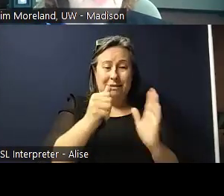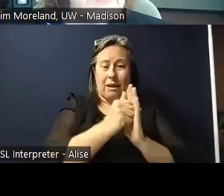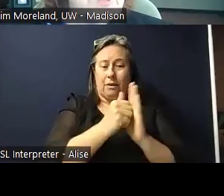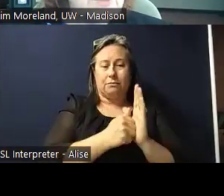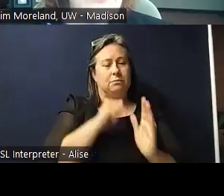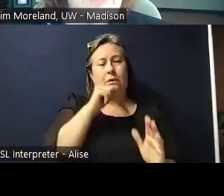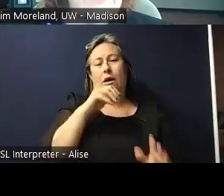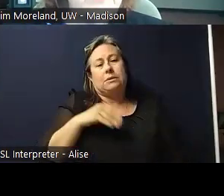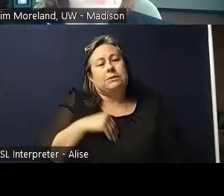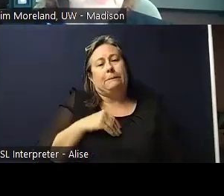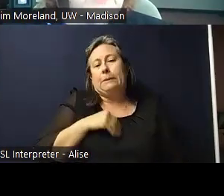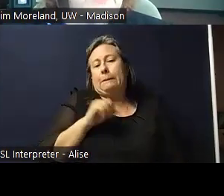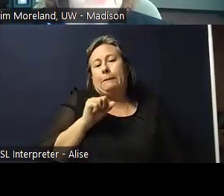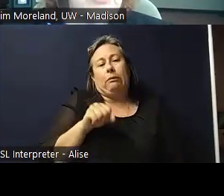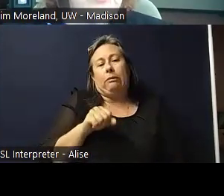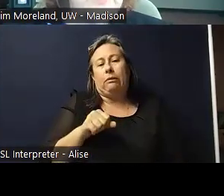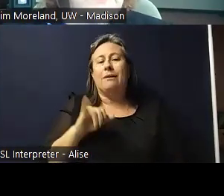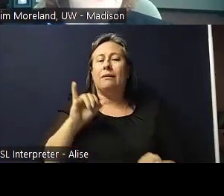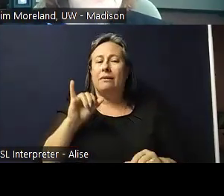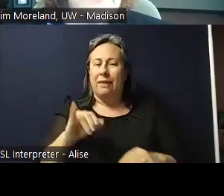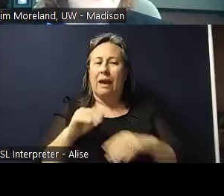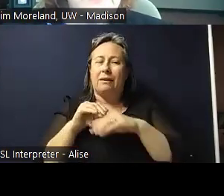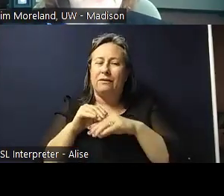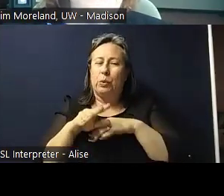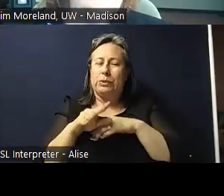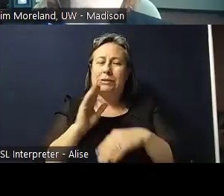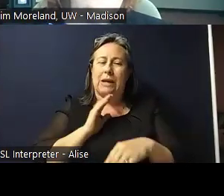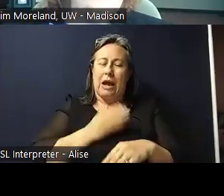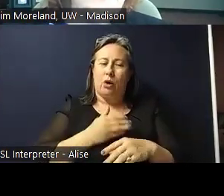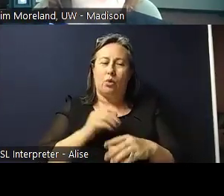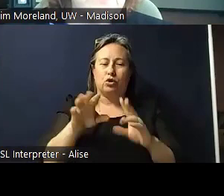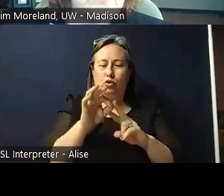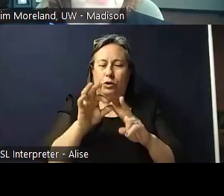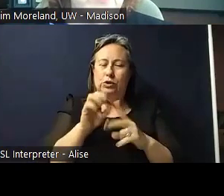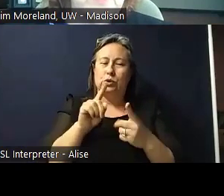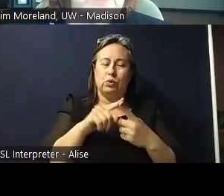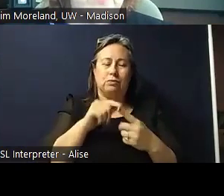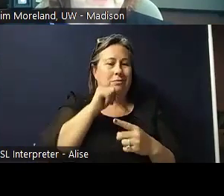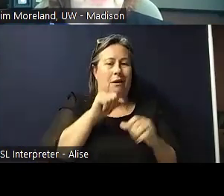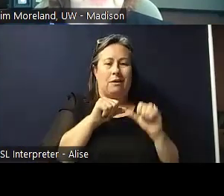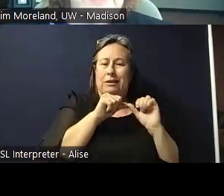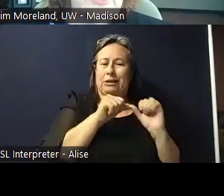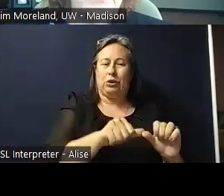and it certainly influenced our choice not to continue to do business with this organization